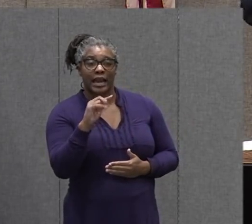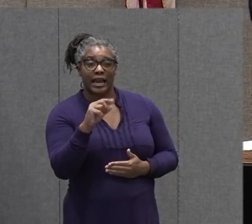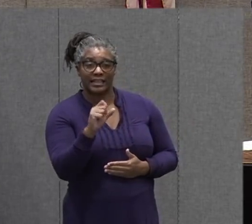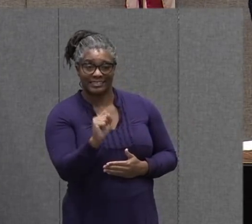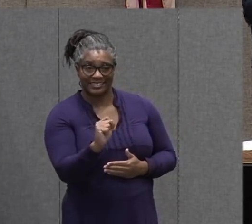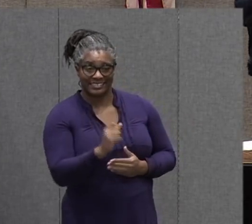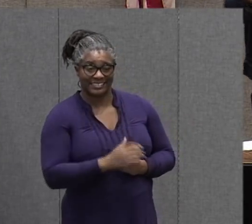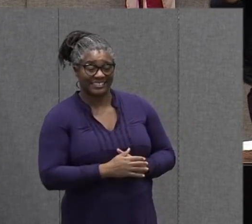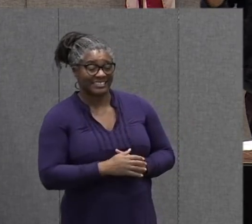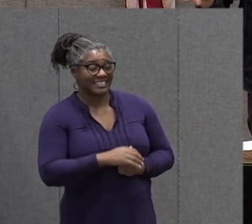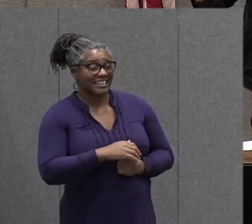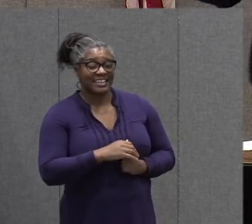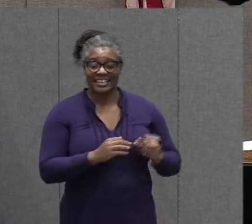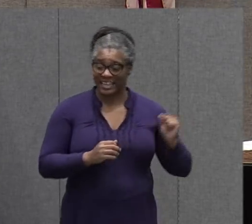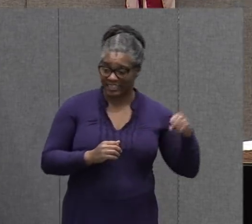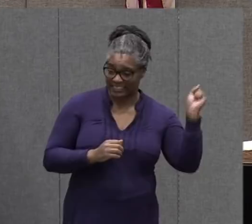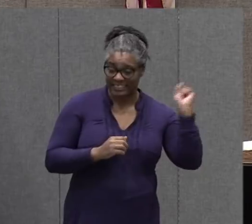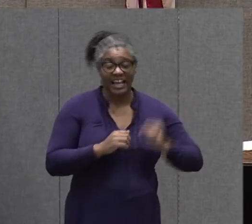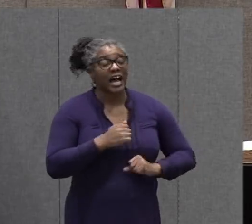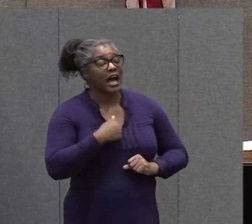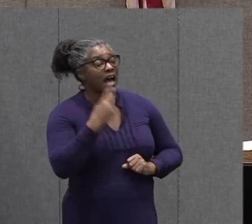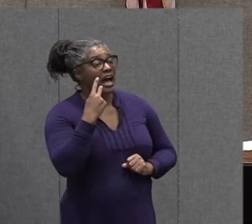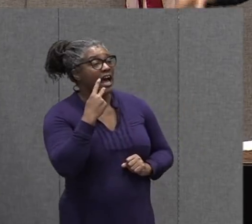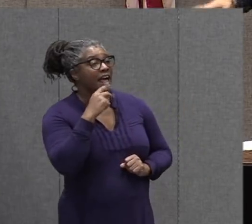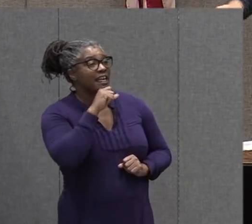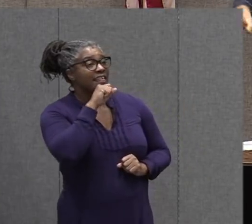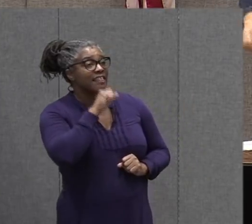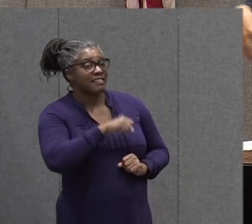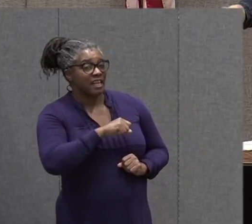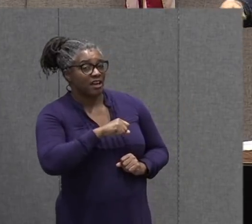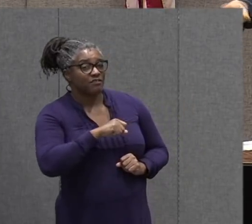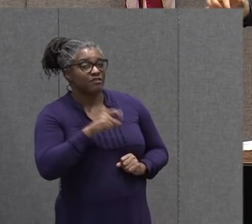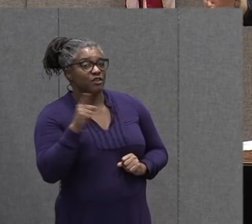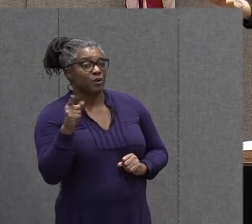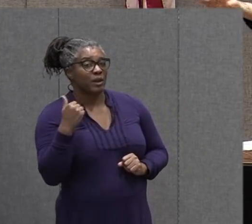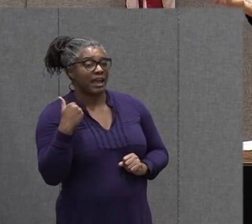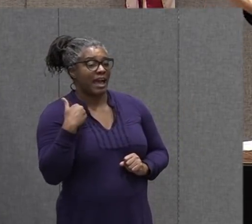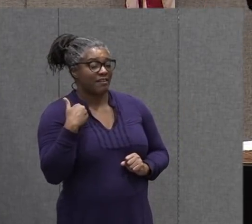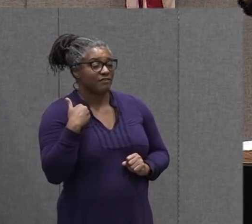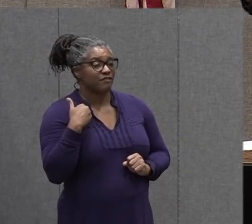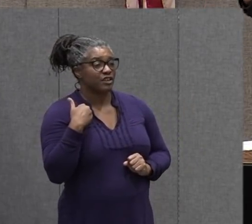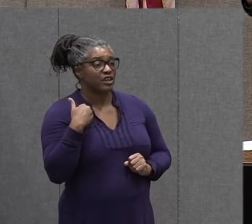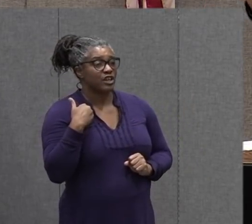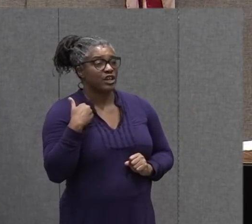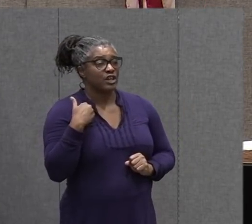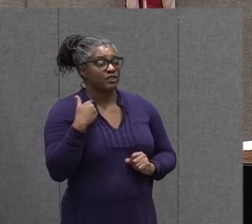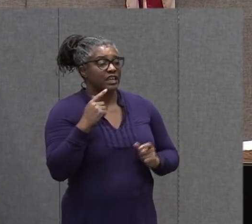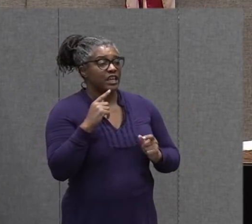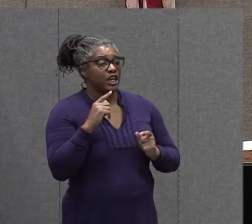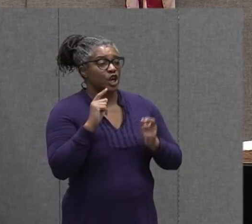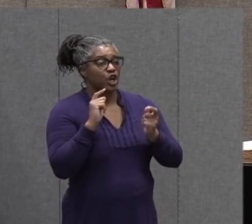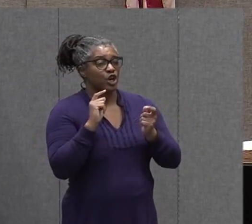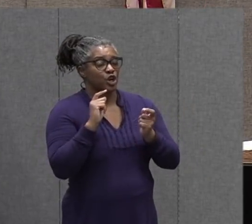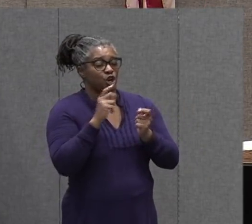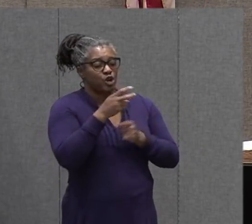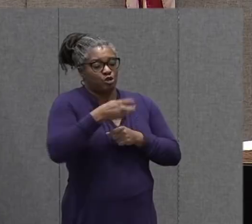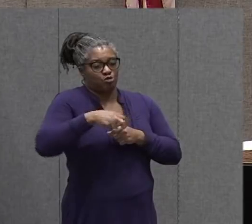her transition board and as she has it, it looks like a one pager already. So, what I'd like to do,